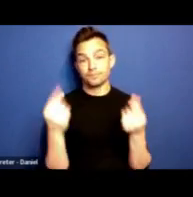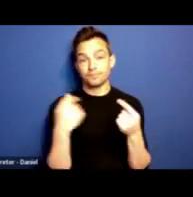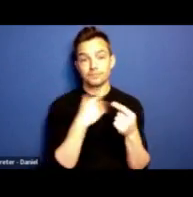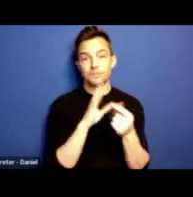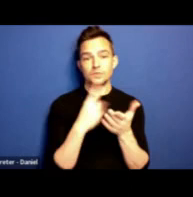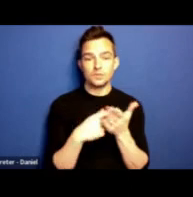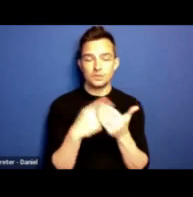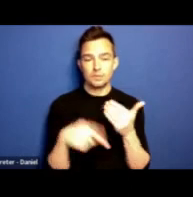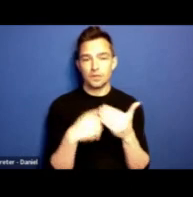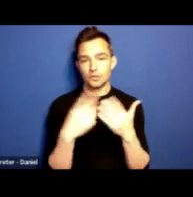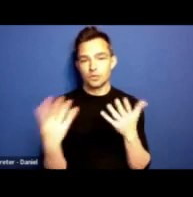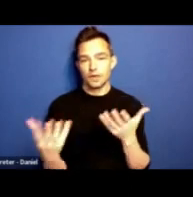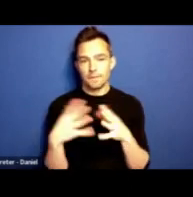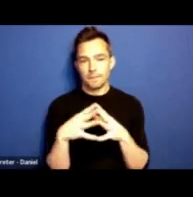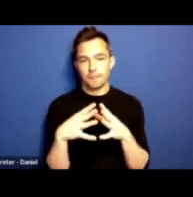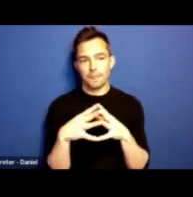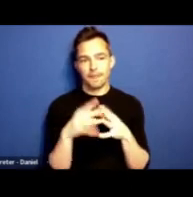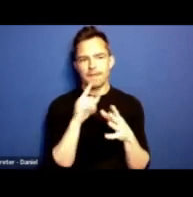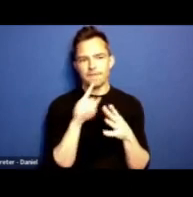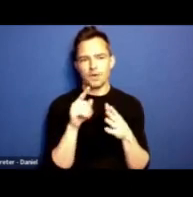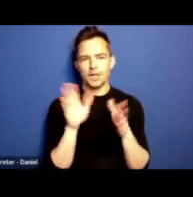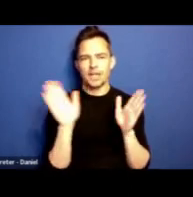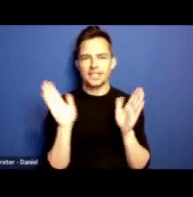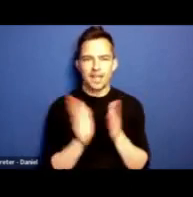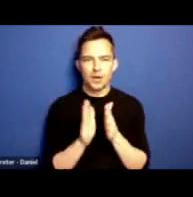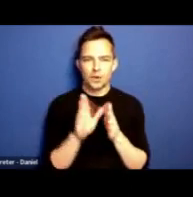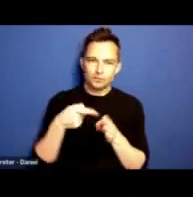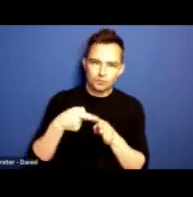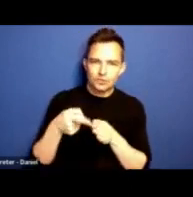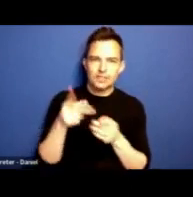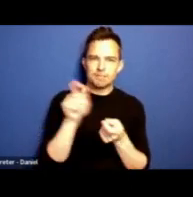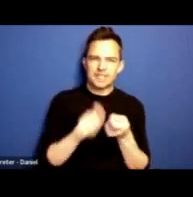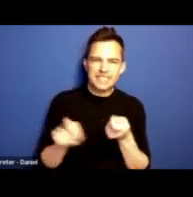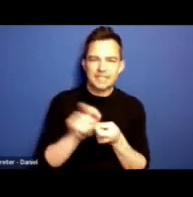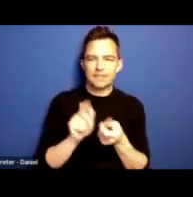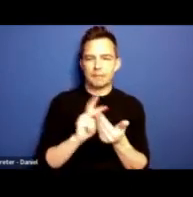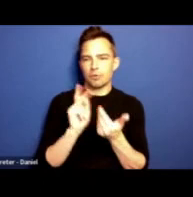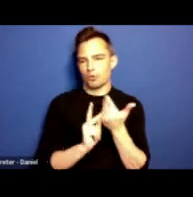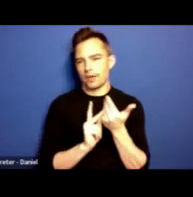today is a very narrow and specific program that occurs in